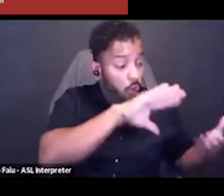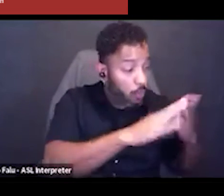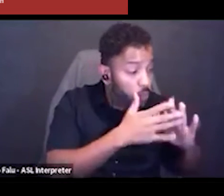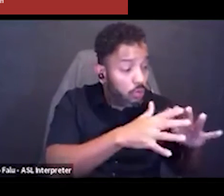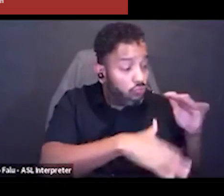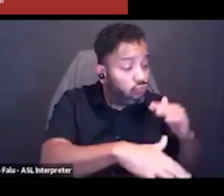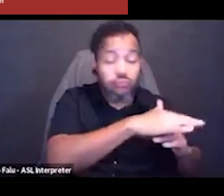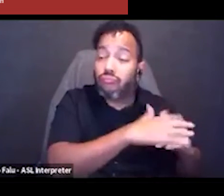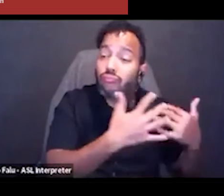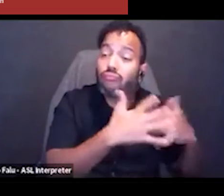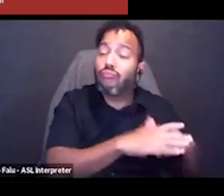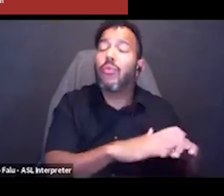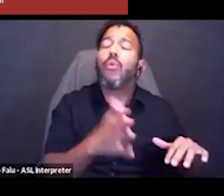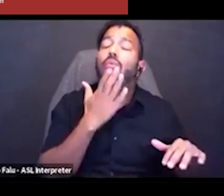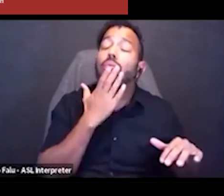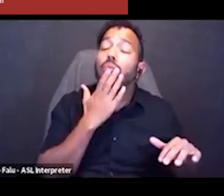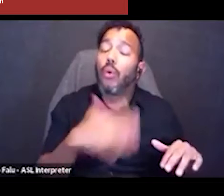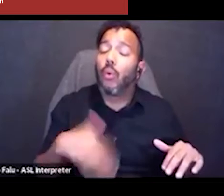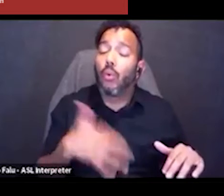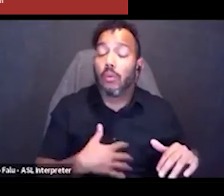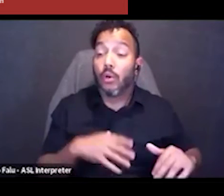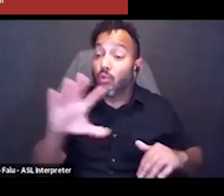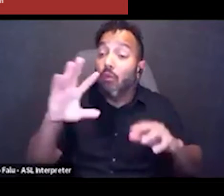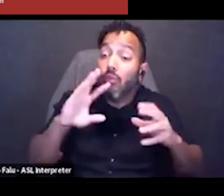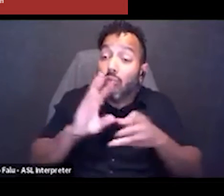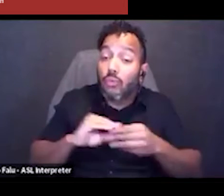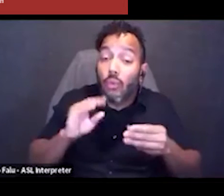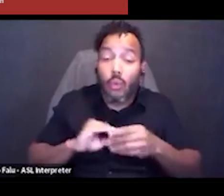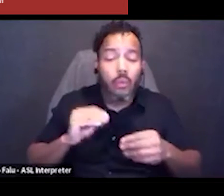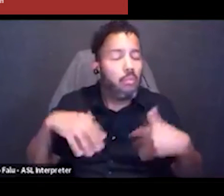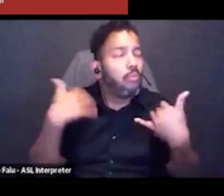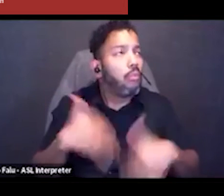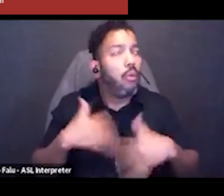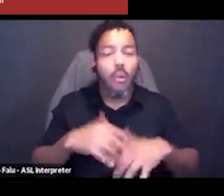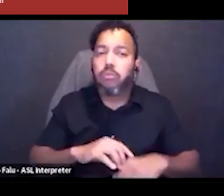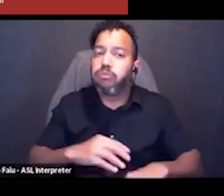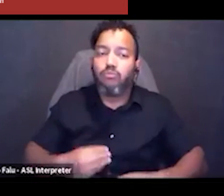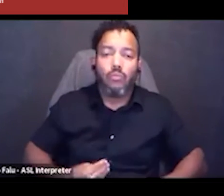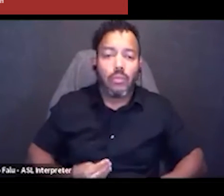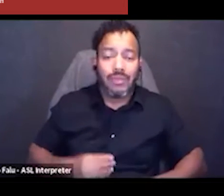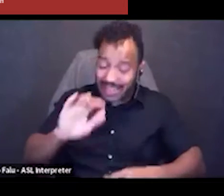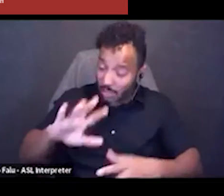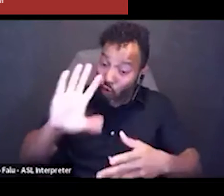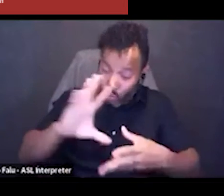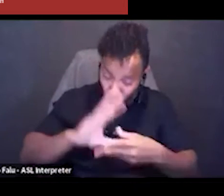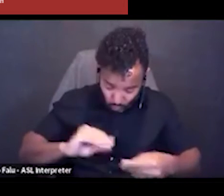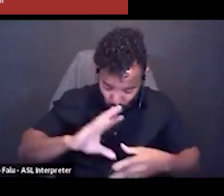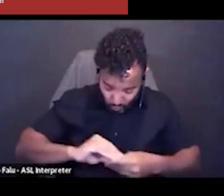Also I just want to say that your story is often the most powerful thing that you have